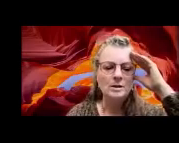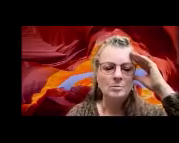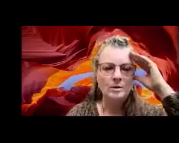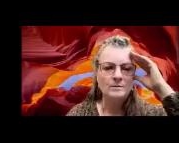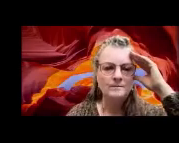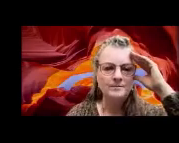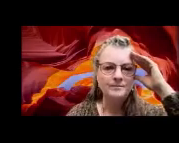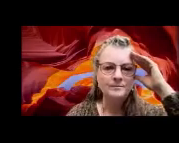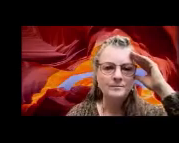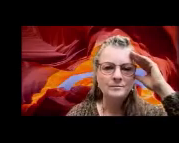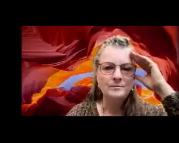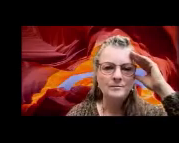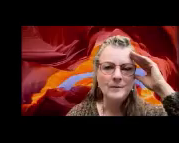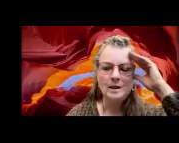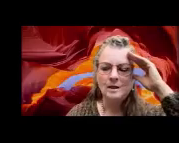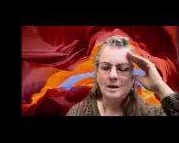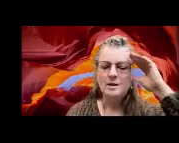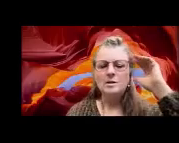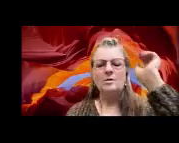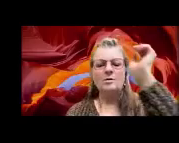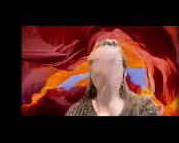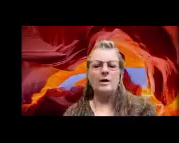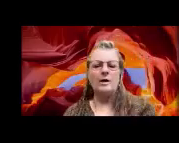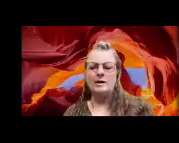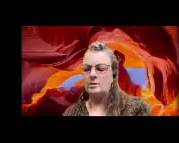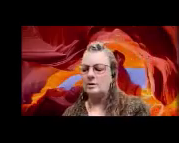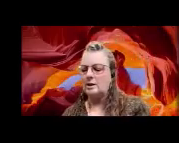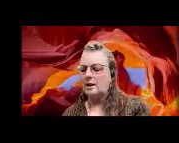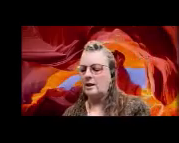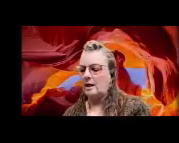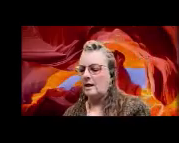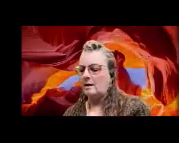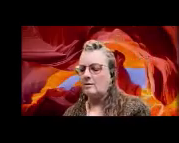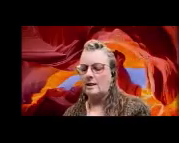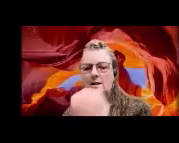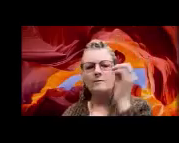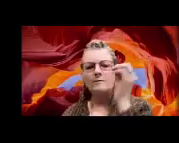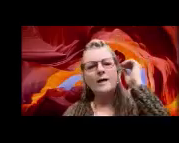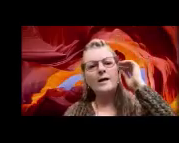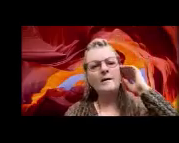important. So as we're looking at how to identify.